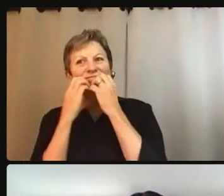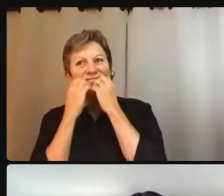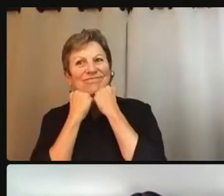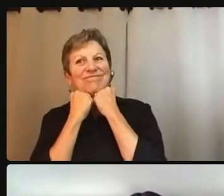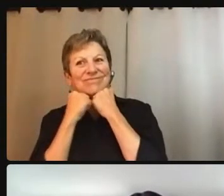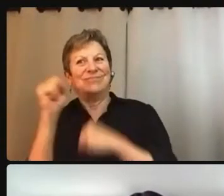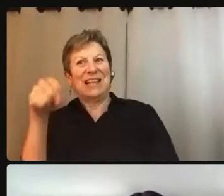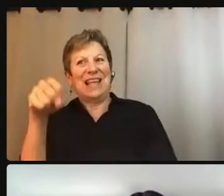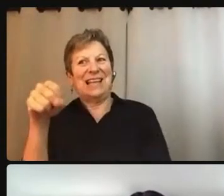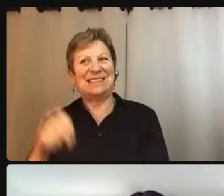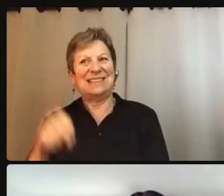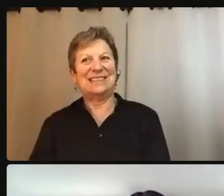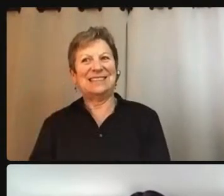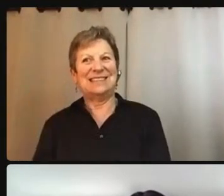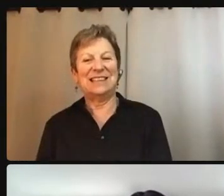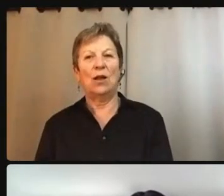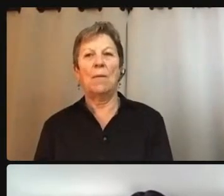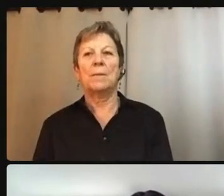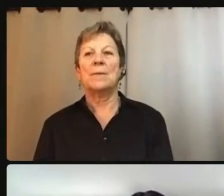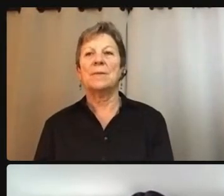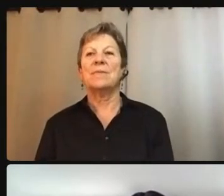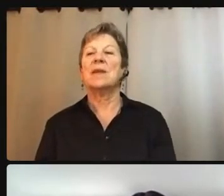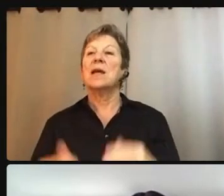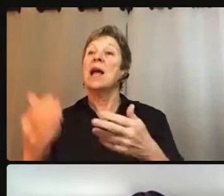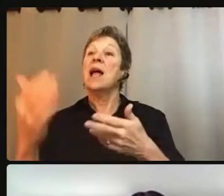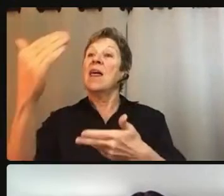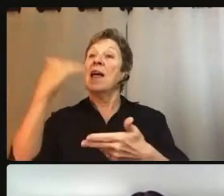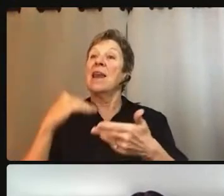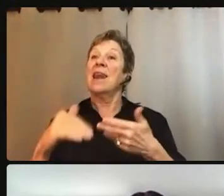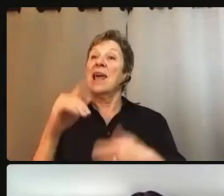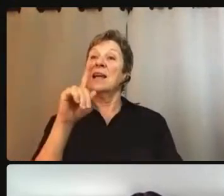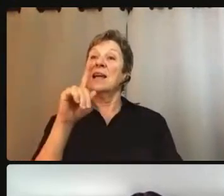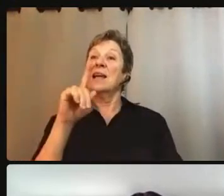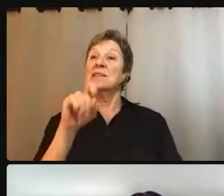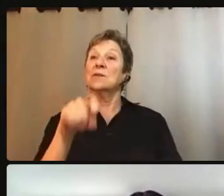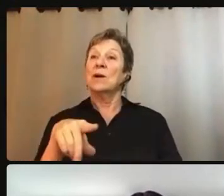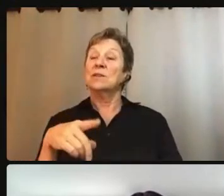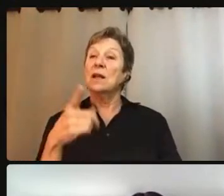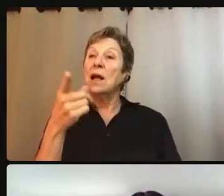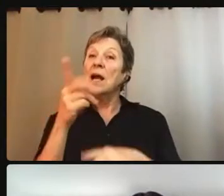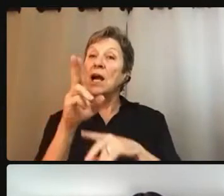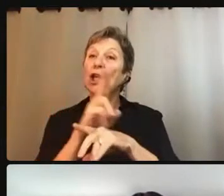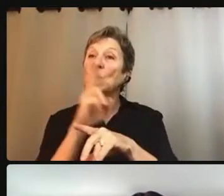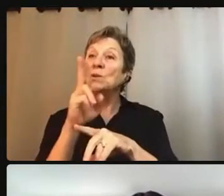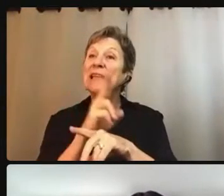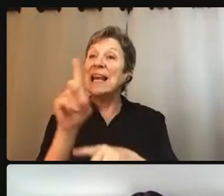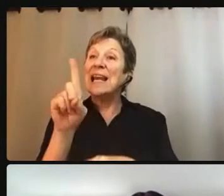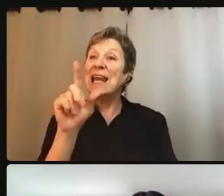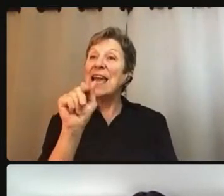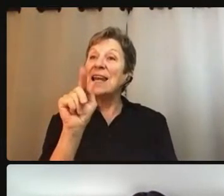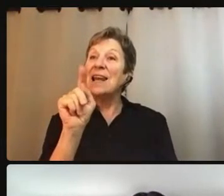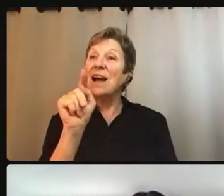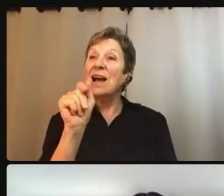THANK YOU. TIME IS DEFINITELY SCARCE THESE